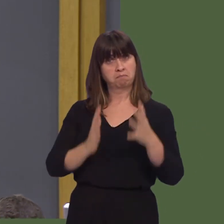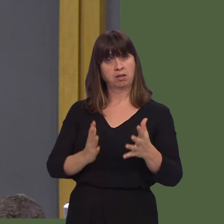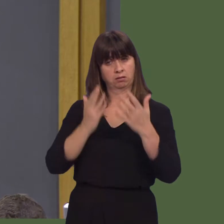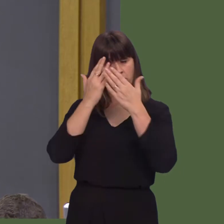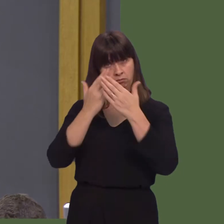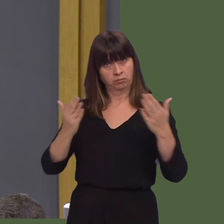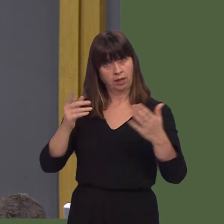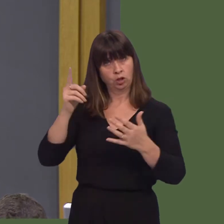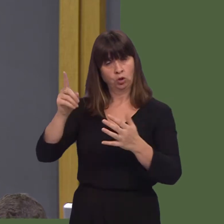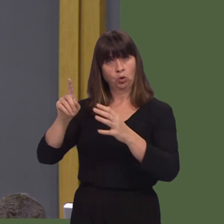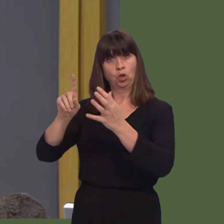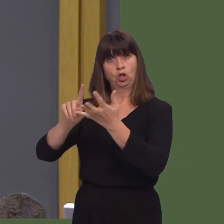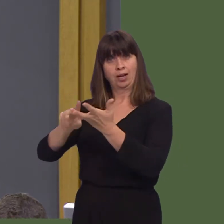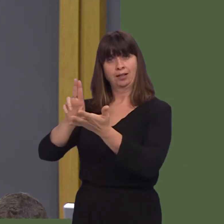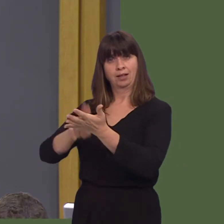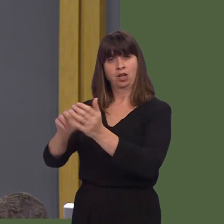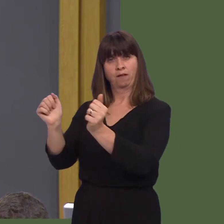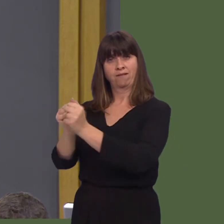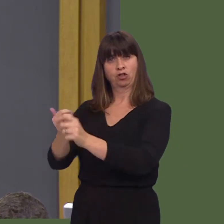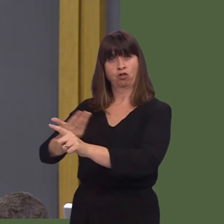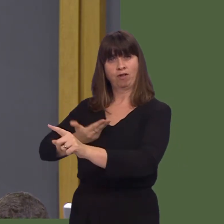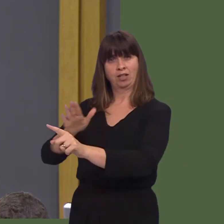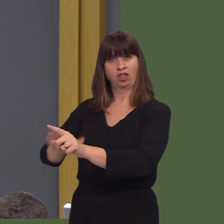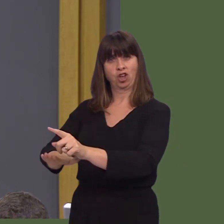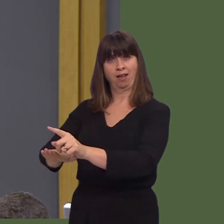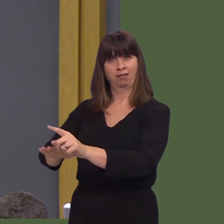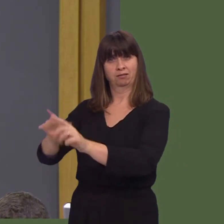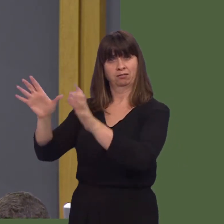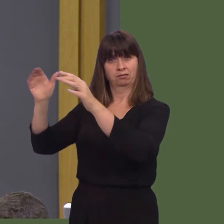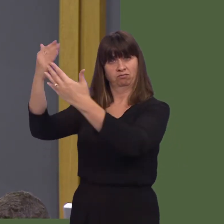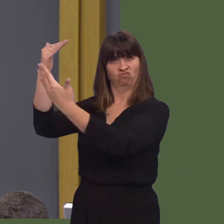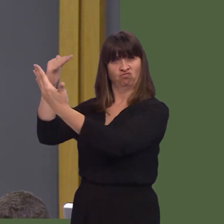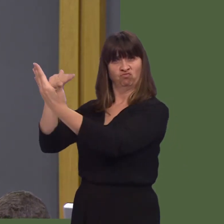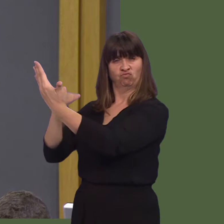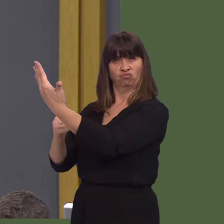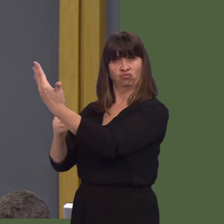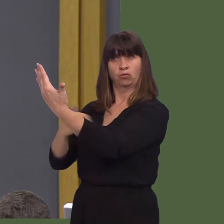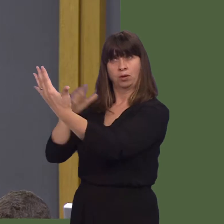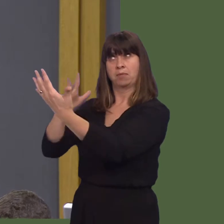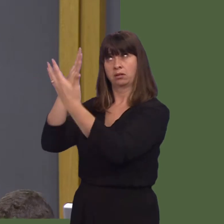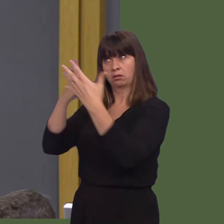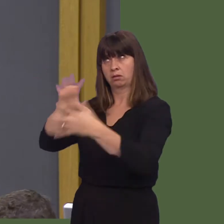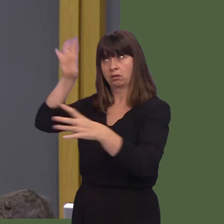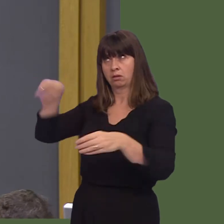on the Rights of the Child in carrying out its functions, but the legislation doesnít